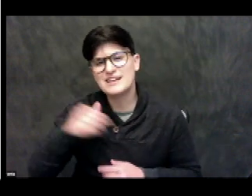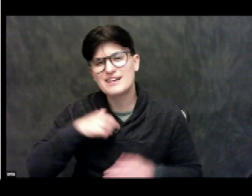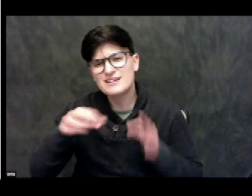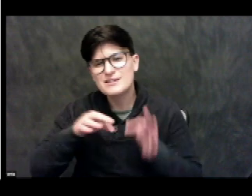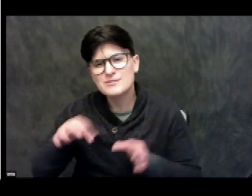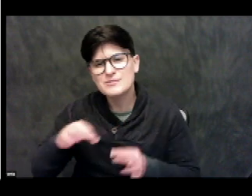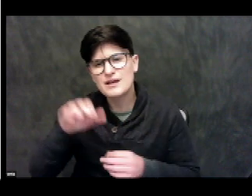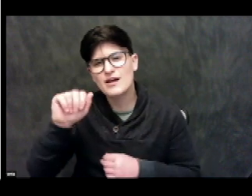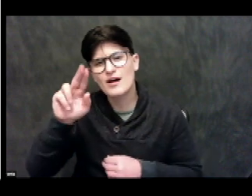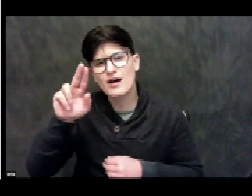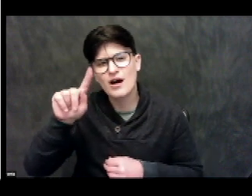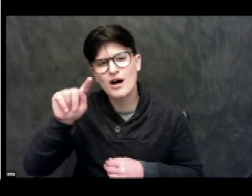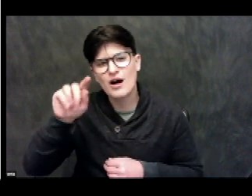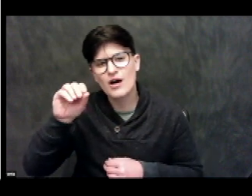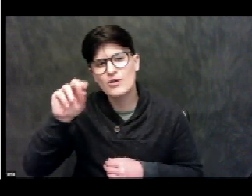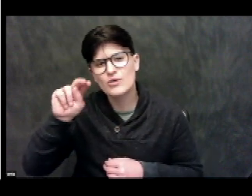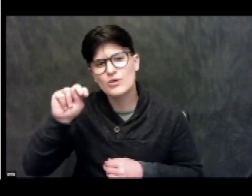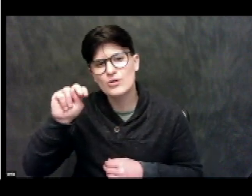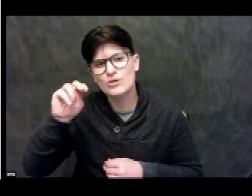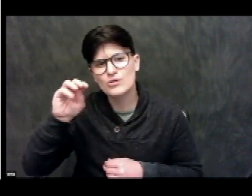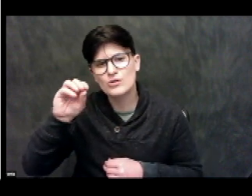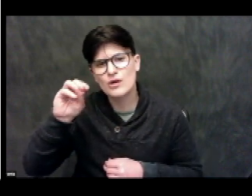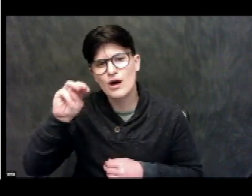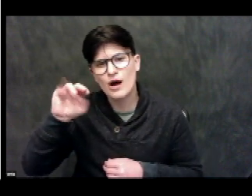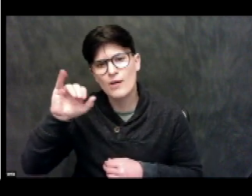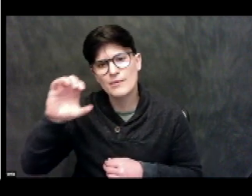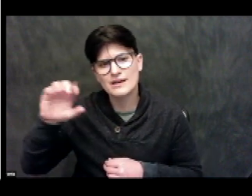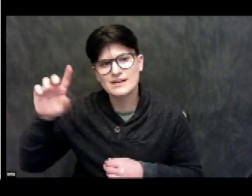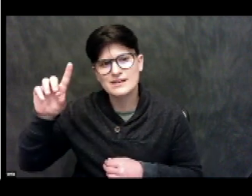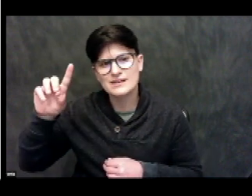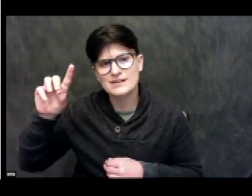is for the audience? Why is risky?